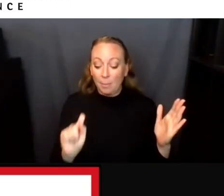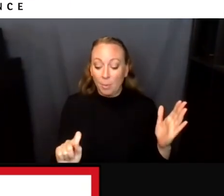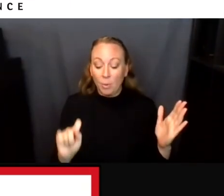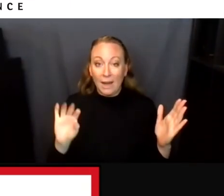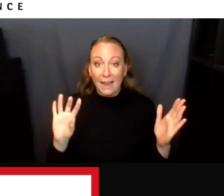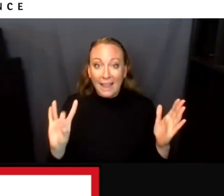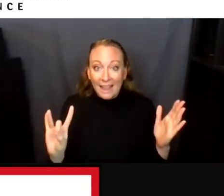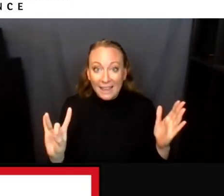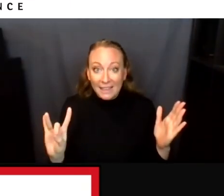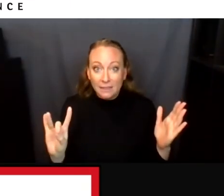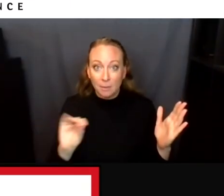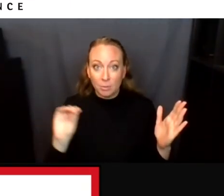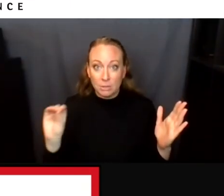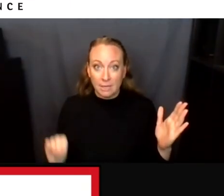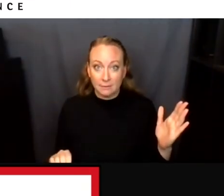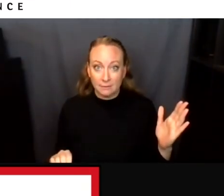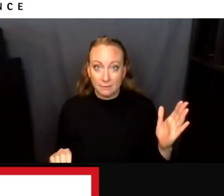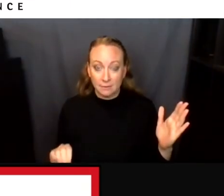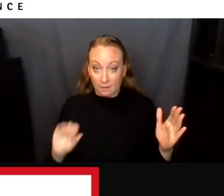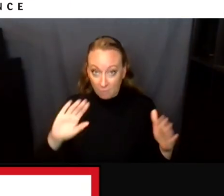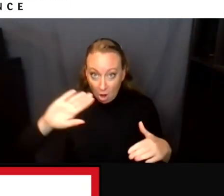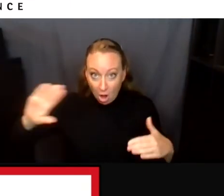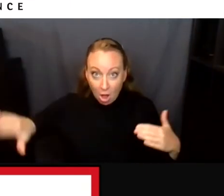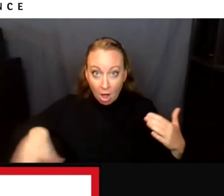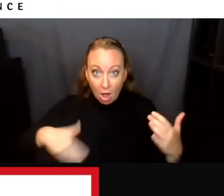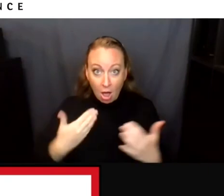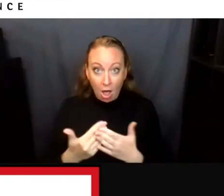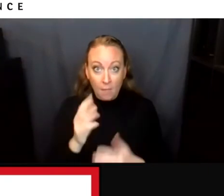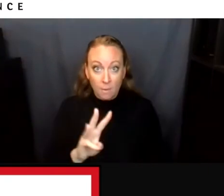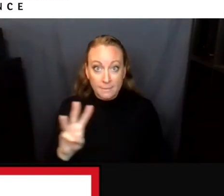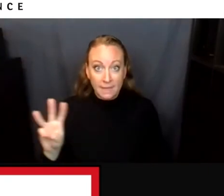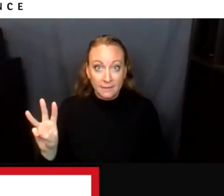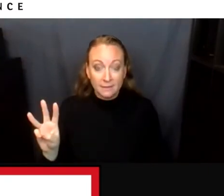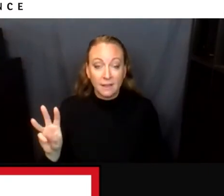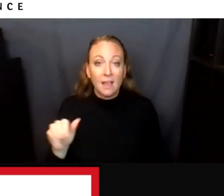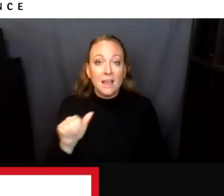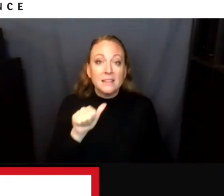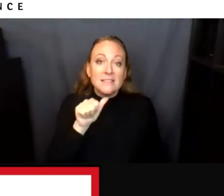98% of all websites are not accessible.